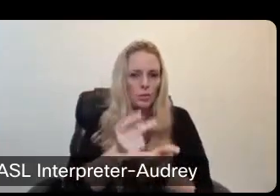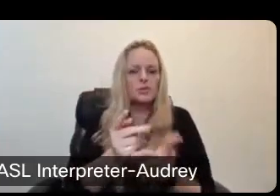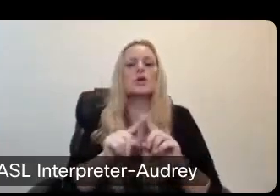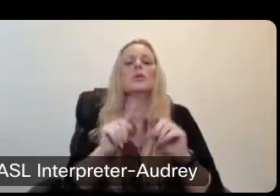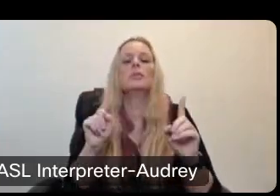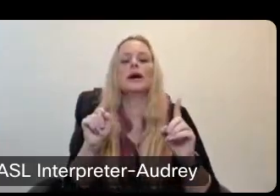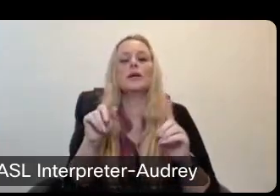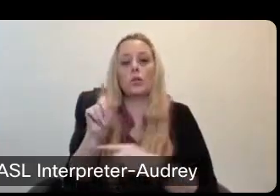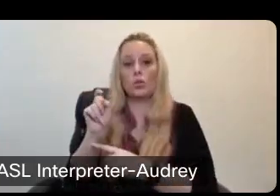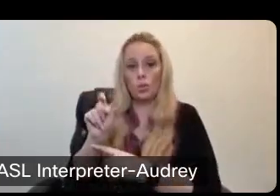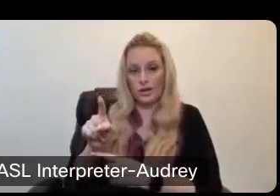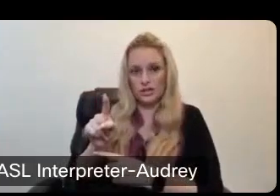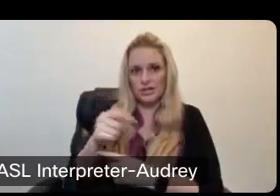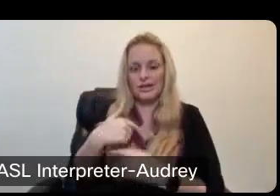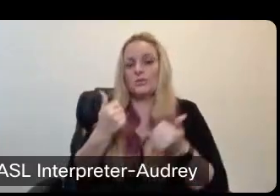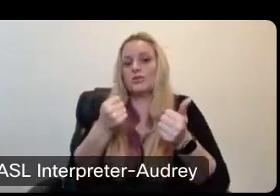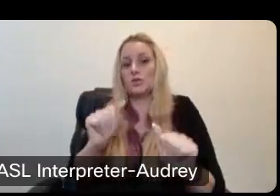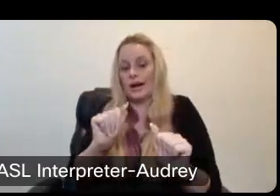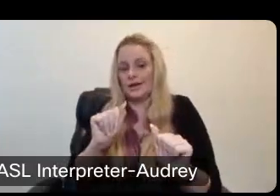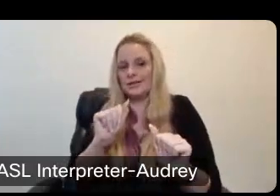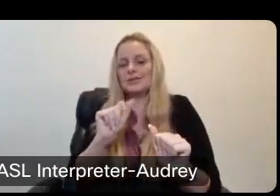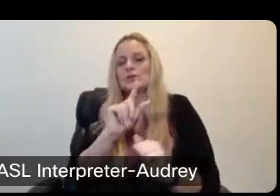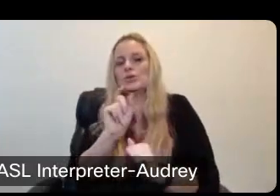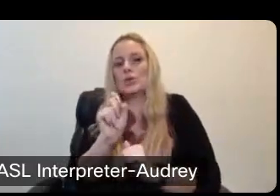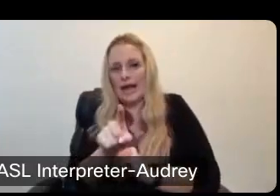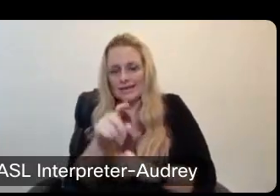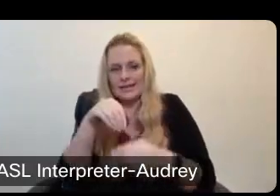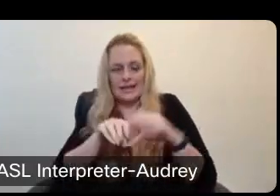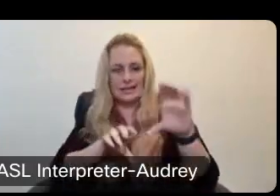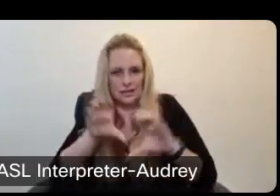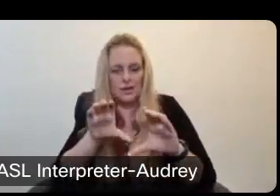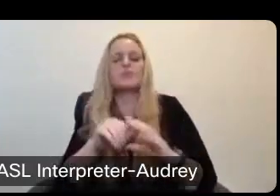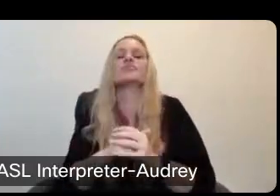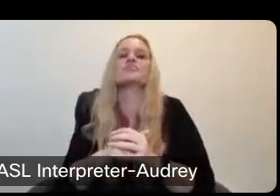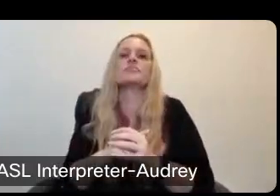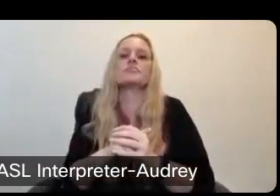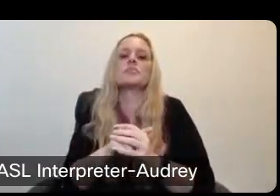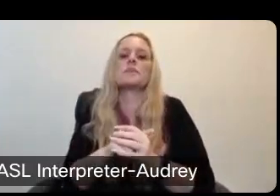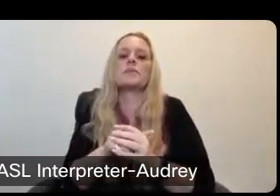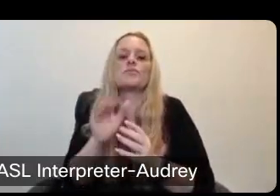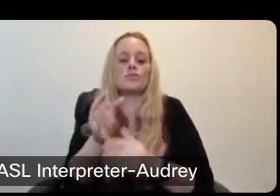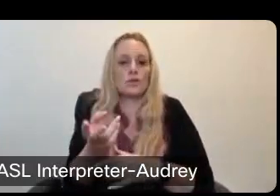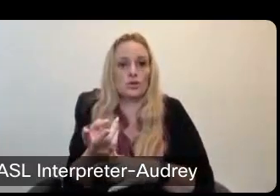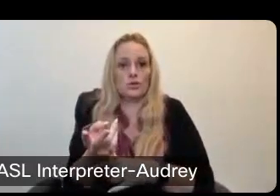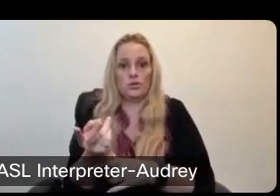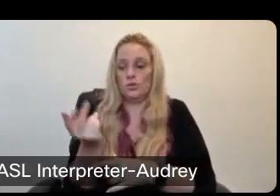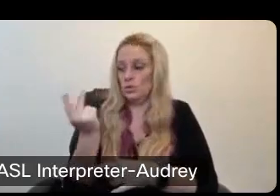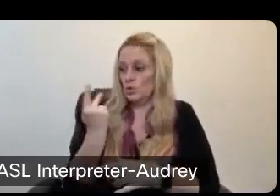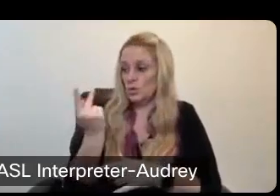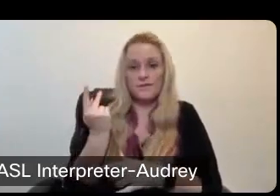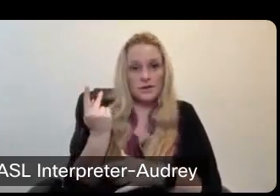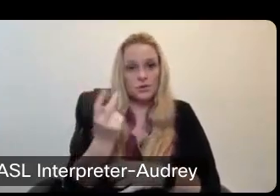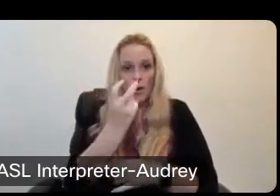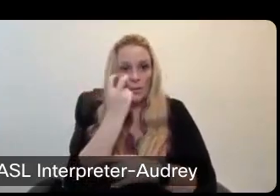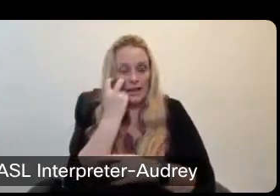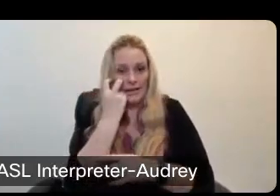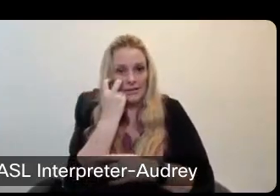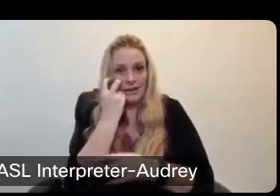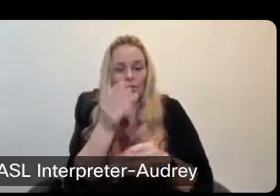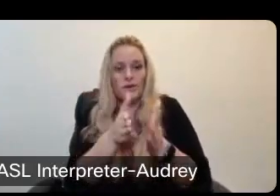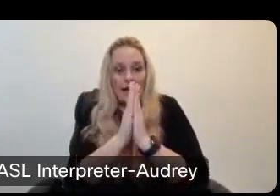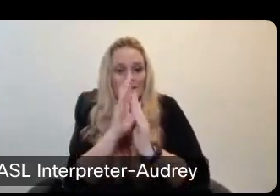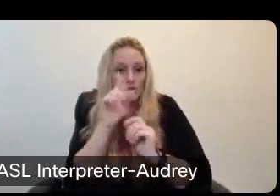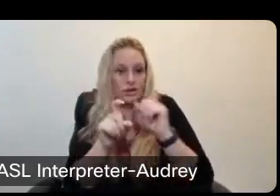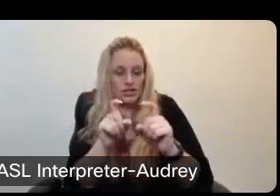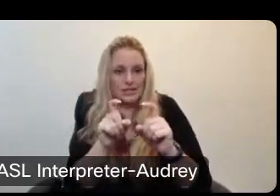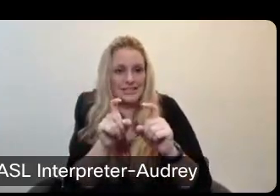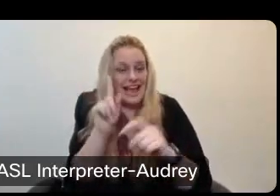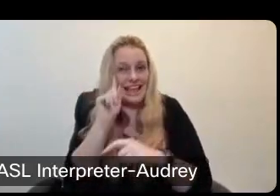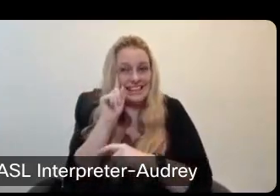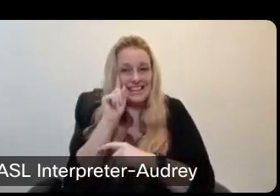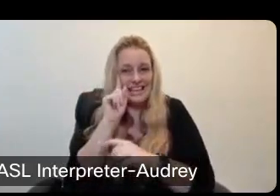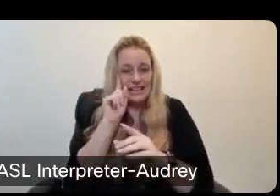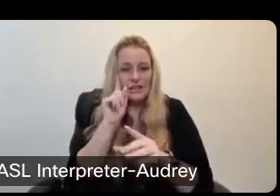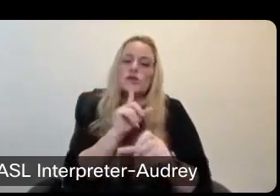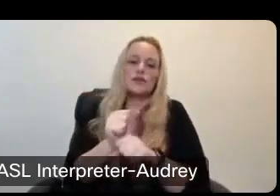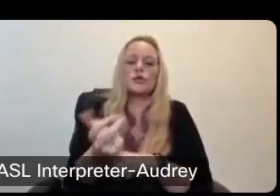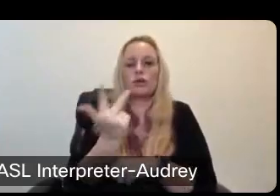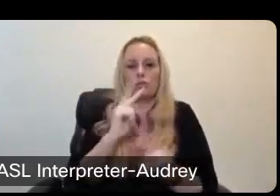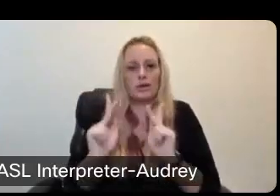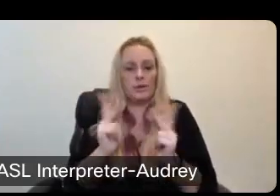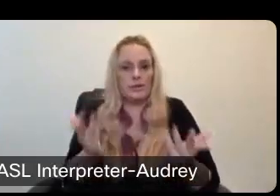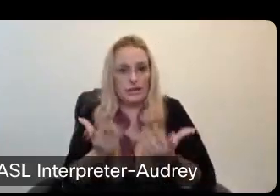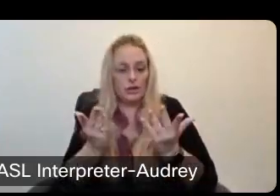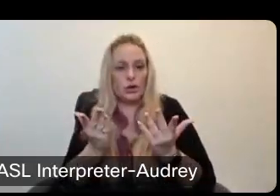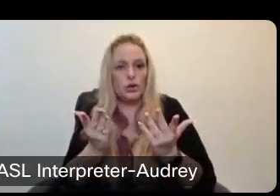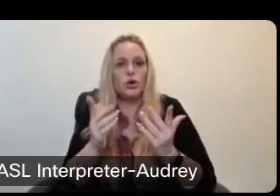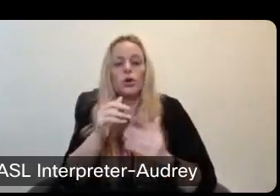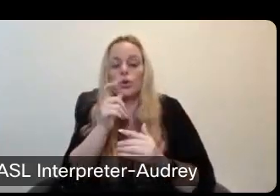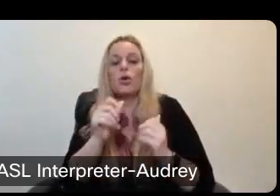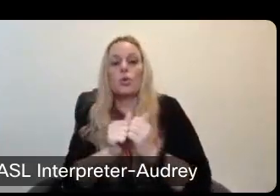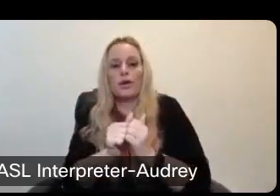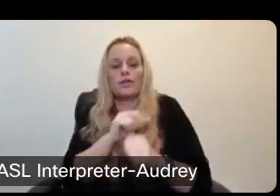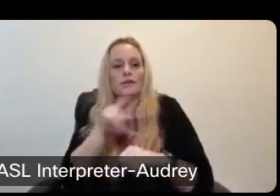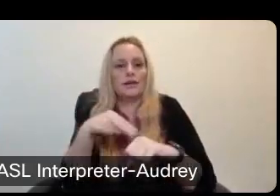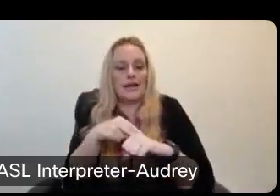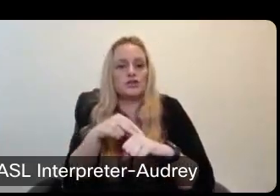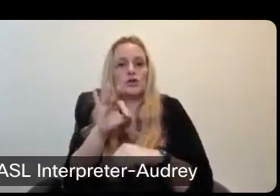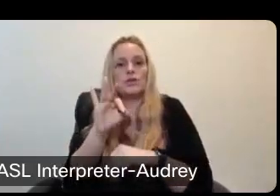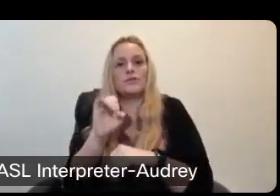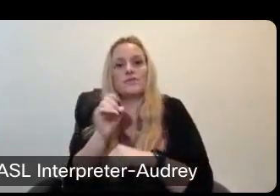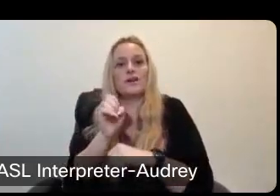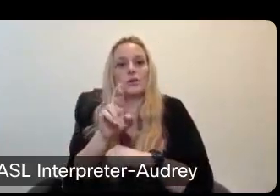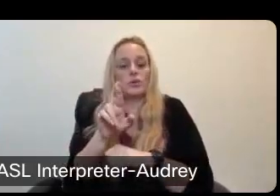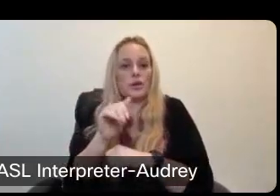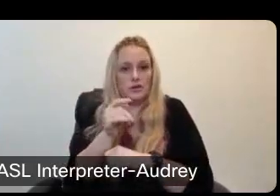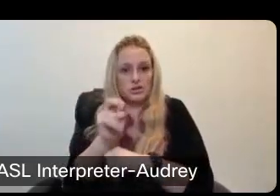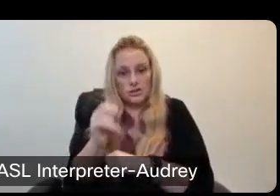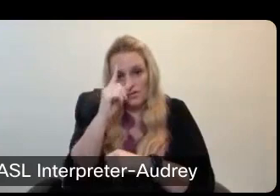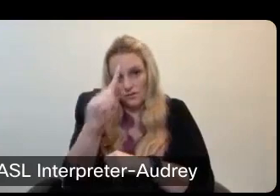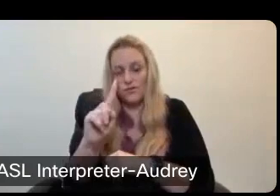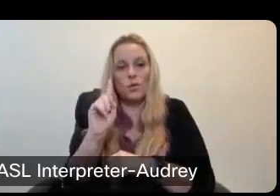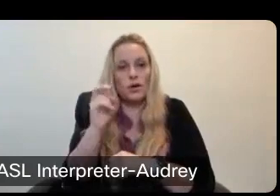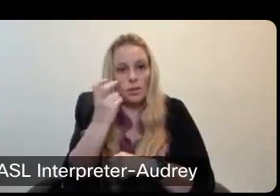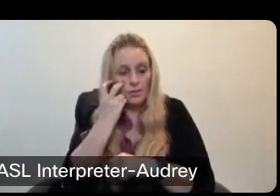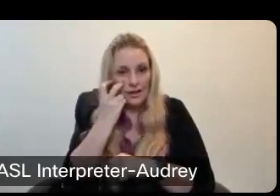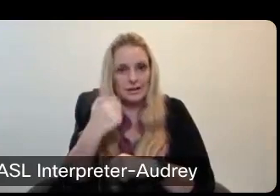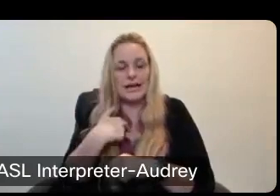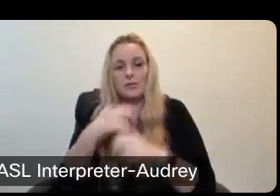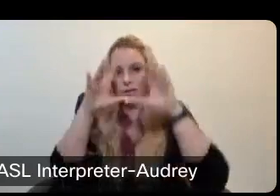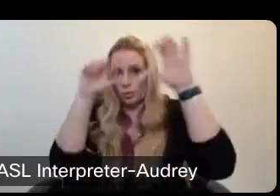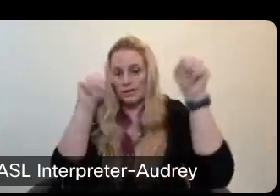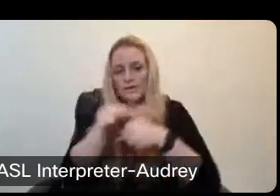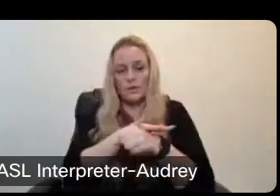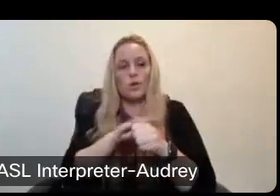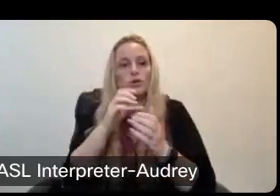Question that I was trying to ask with that in the chat is, you know, two of us who are blind here have asked questions and I think there are three of us actually who are here who are with the National Federation of the blind. I'm the president of the local chapter, and while we appreciate the answers.